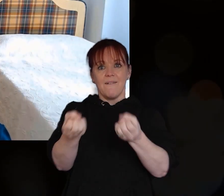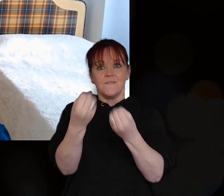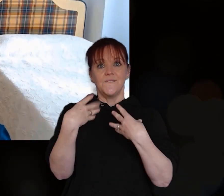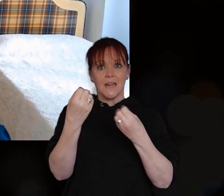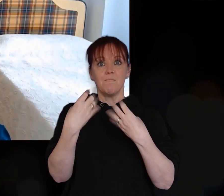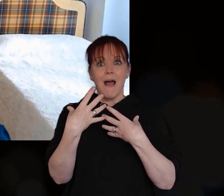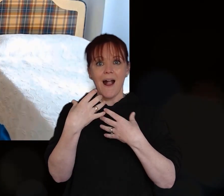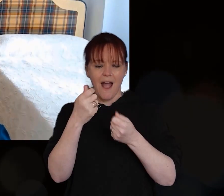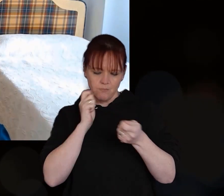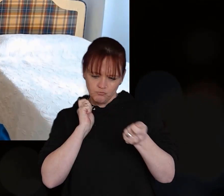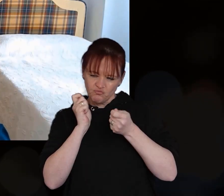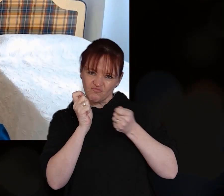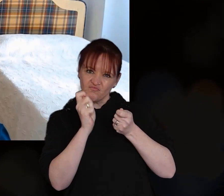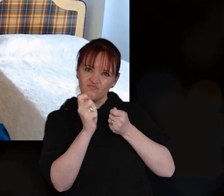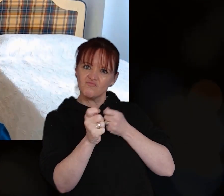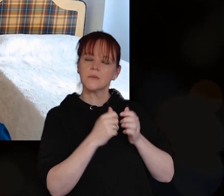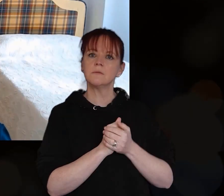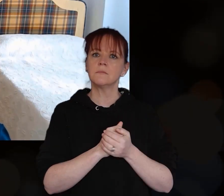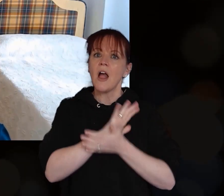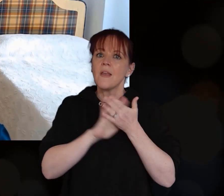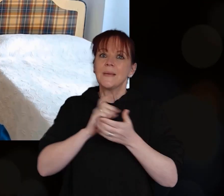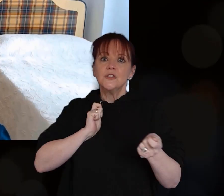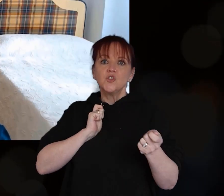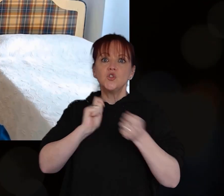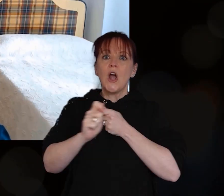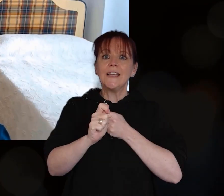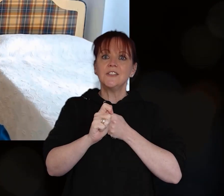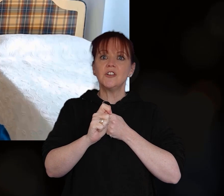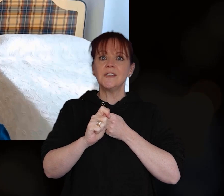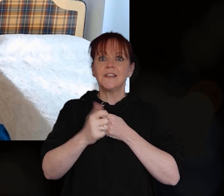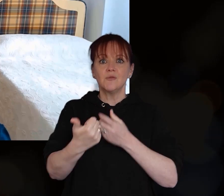a big difference to me personally to experience this iconic universe.